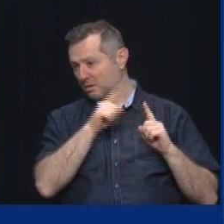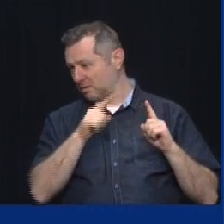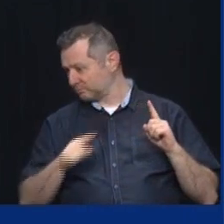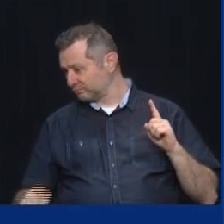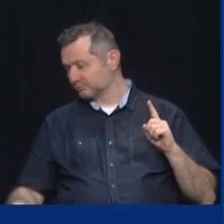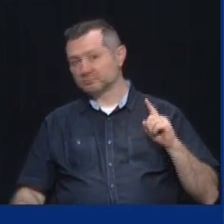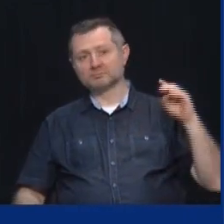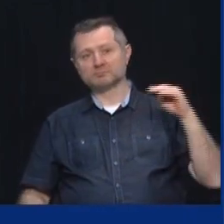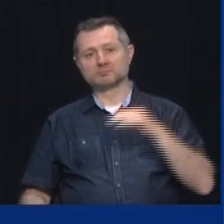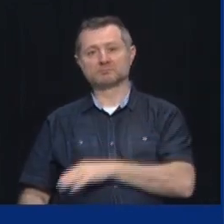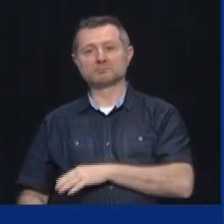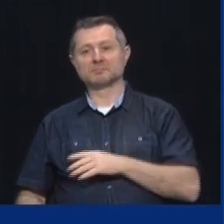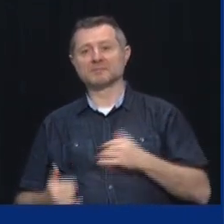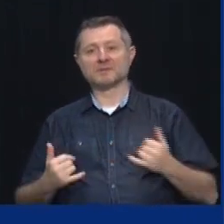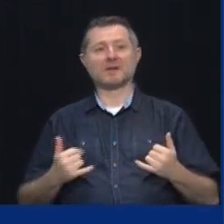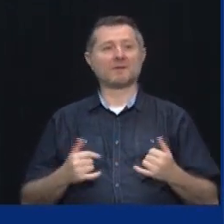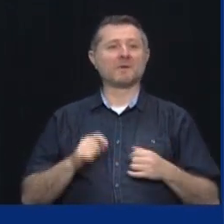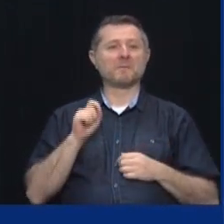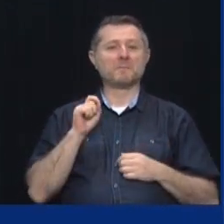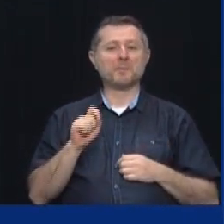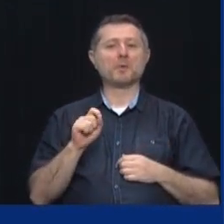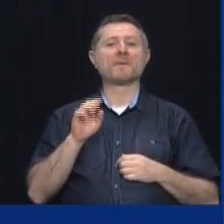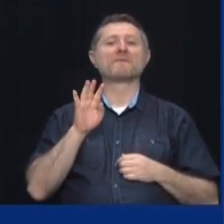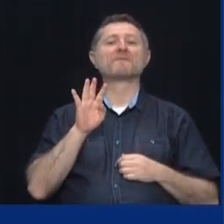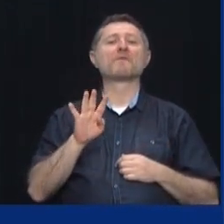IF YOU HAD EVER PREDICTED THIS, PEOPLE WOULD HAVE THOUGHT WE